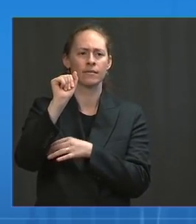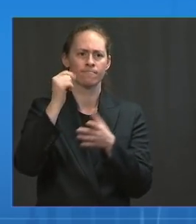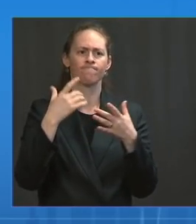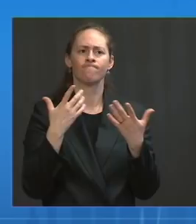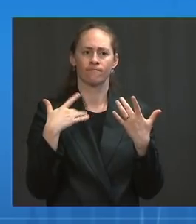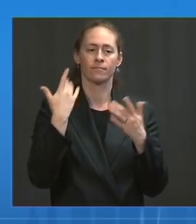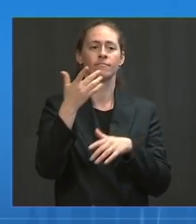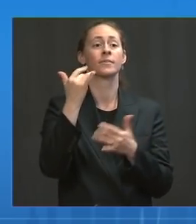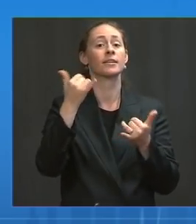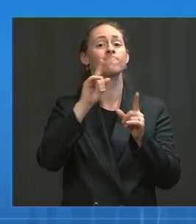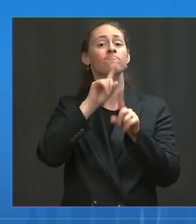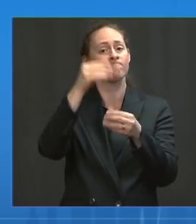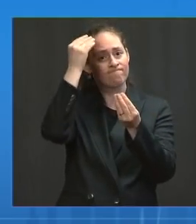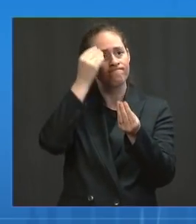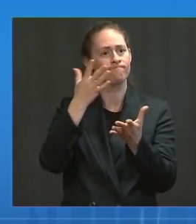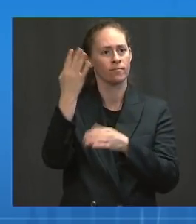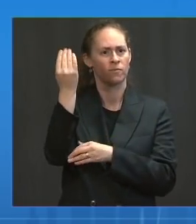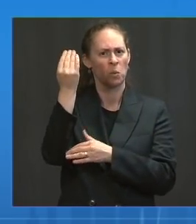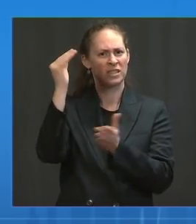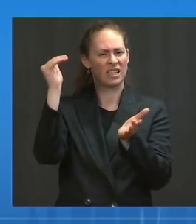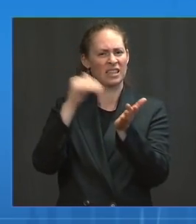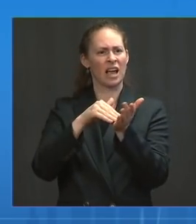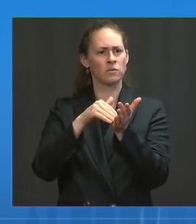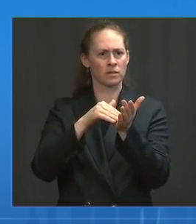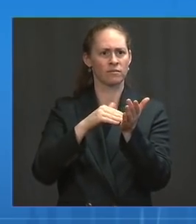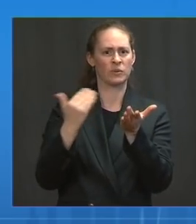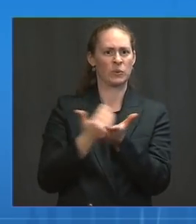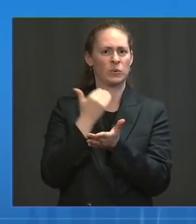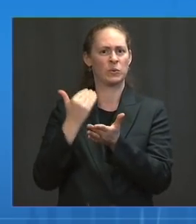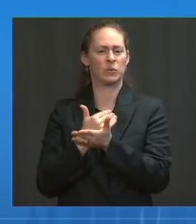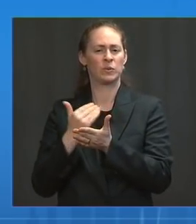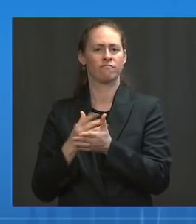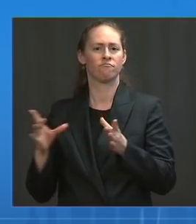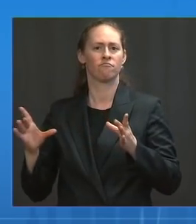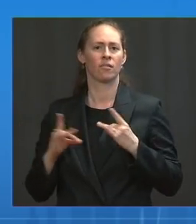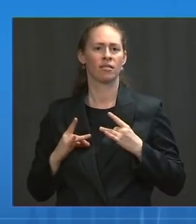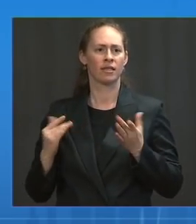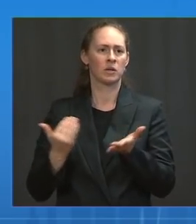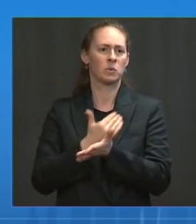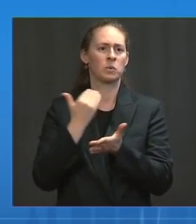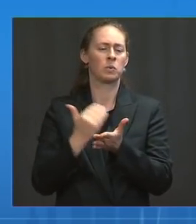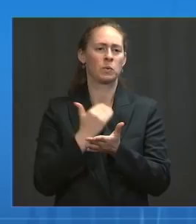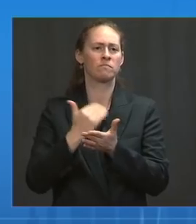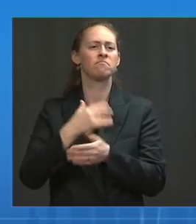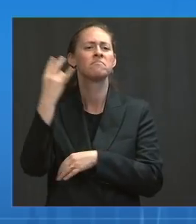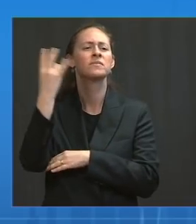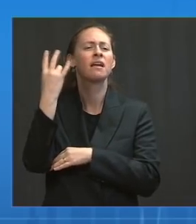new cases of COVID-19. Our seven day average is about 13,900 cases per day.